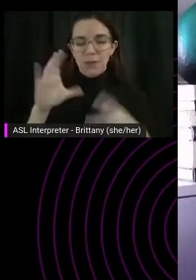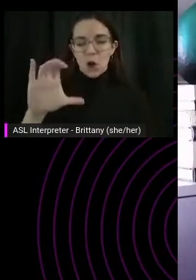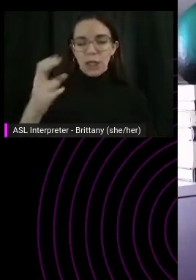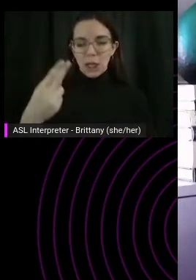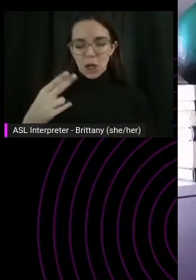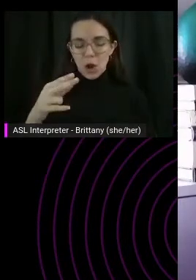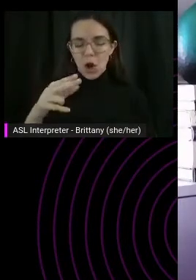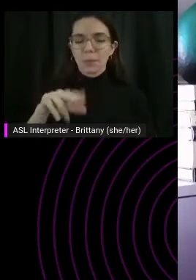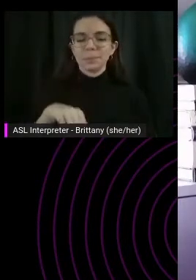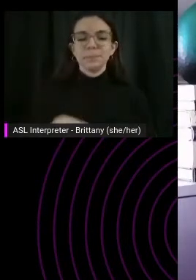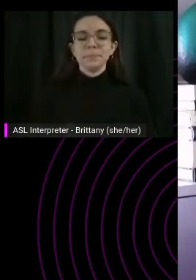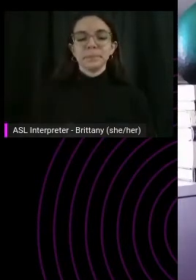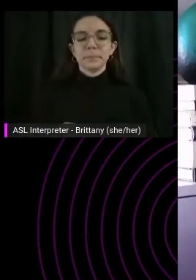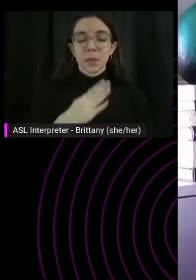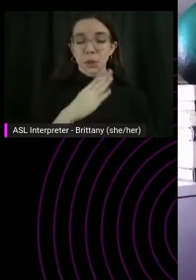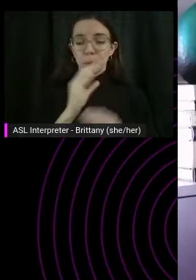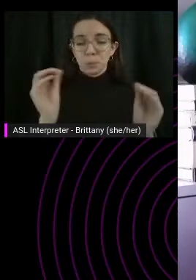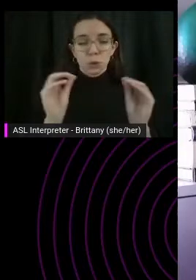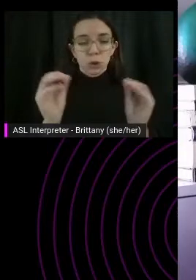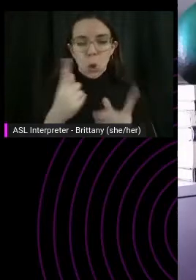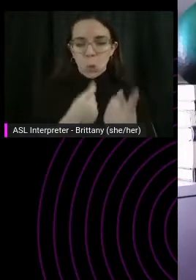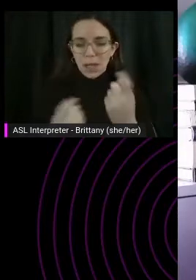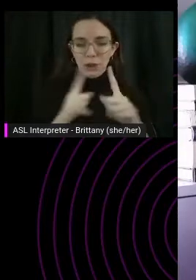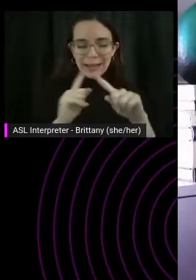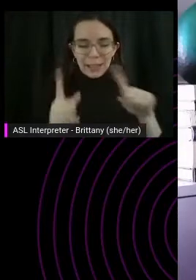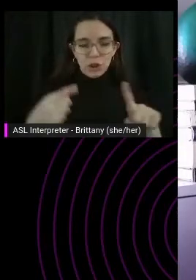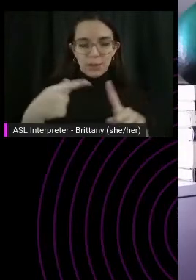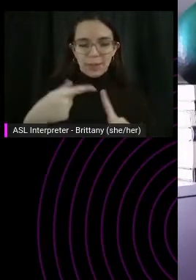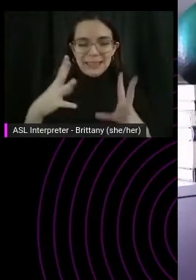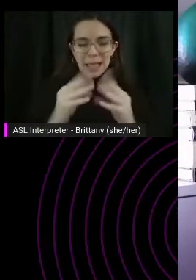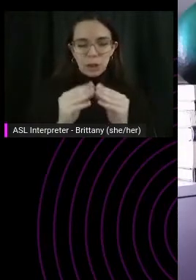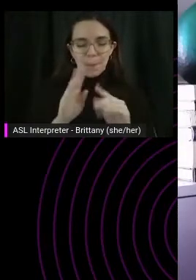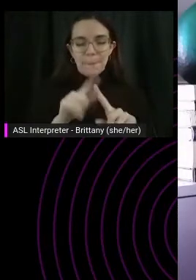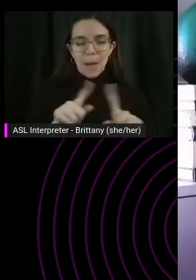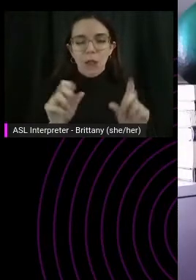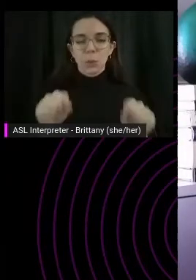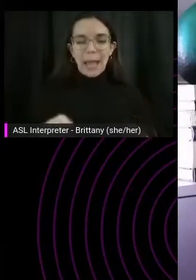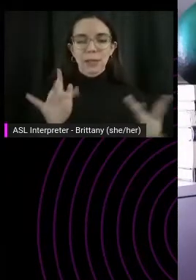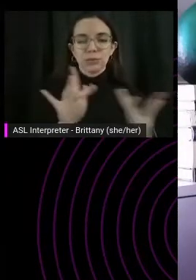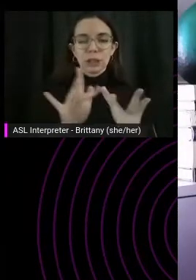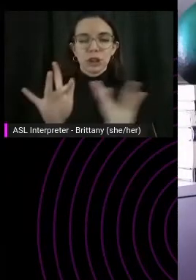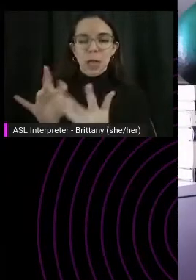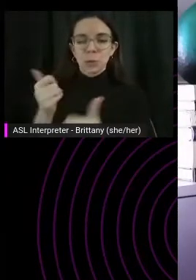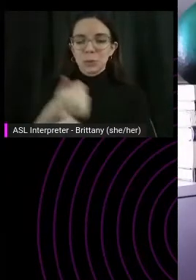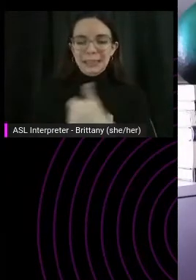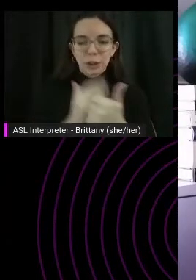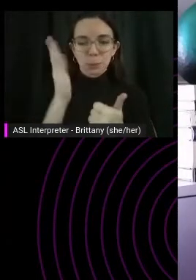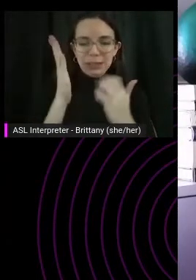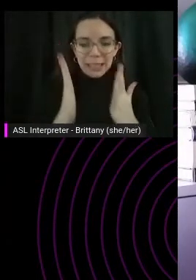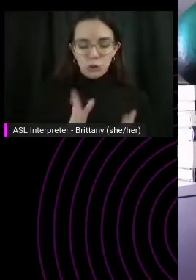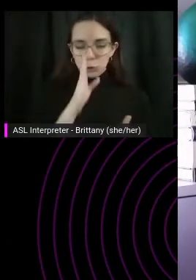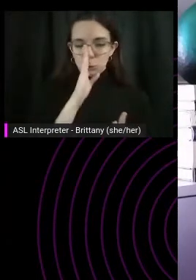There will be no Q&A in the session, but you can reach out to each of the presenters directly through the conference platform.